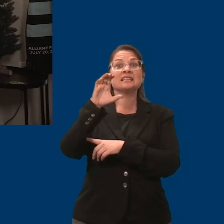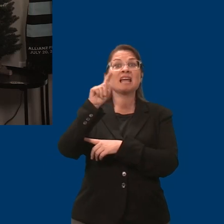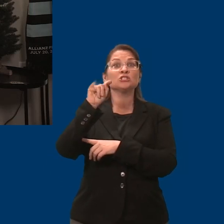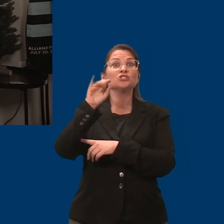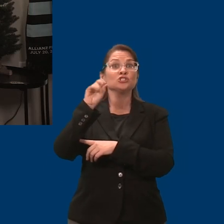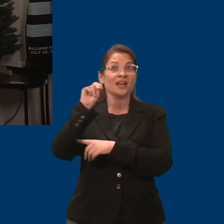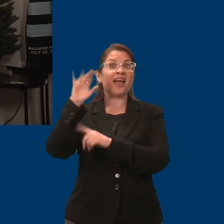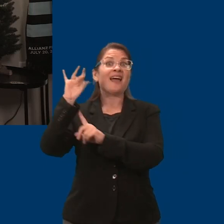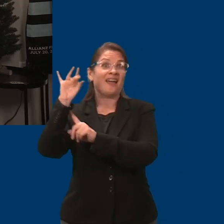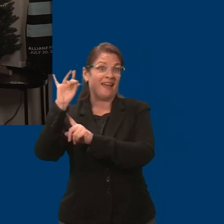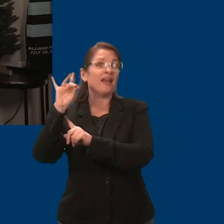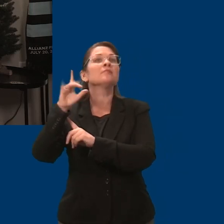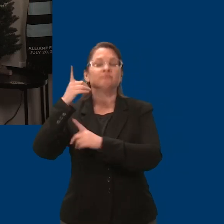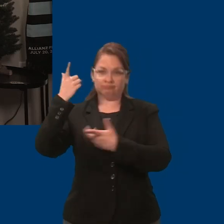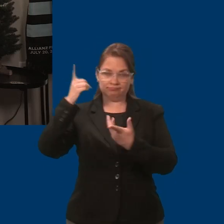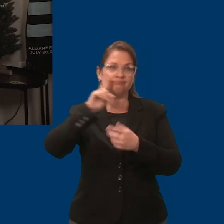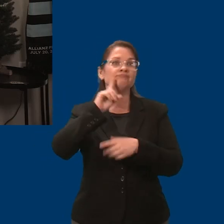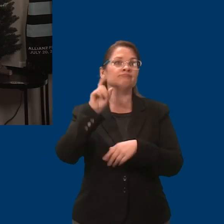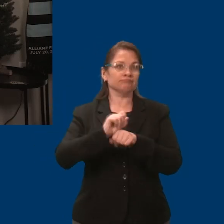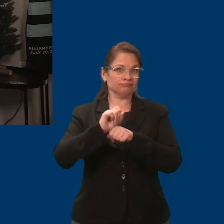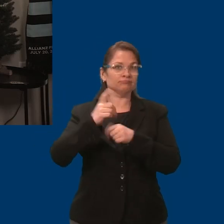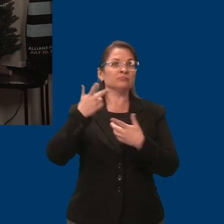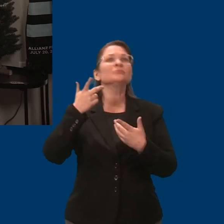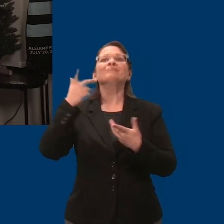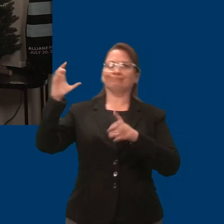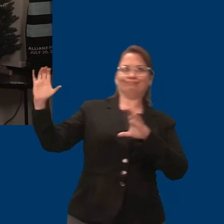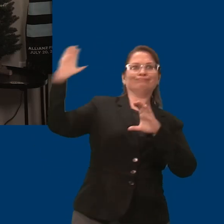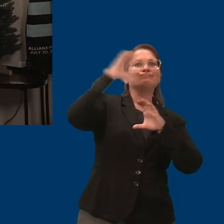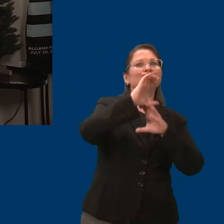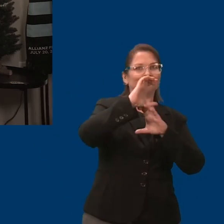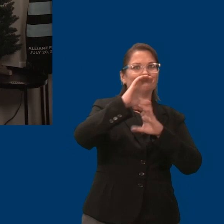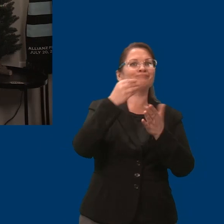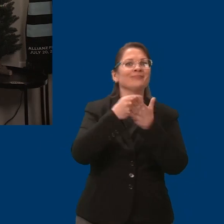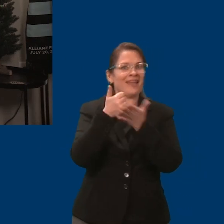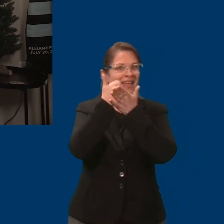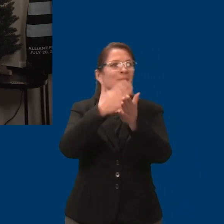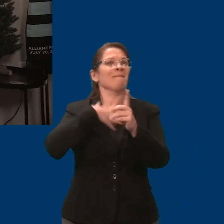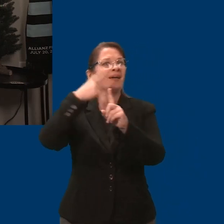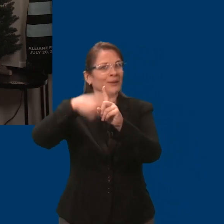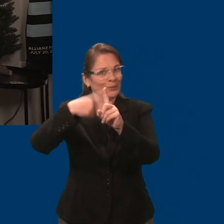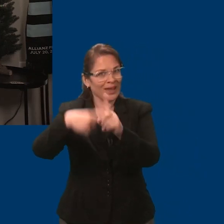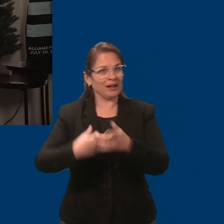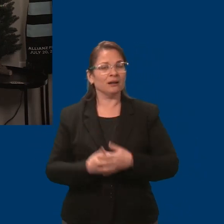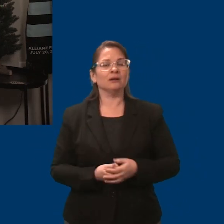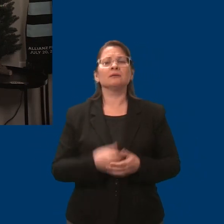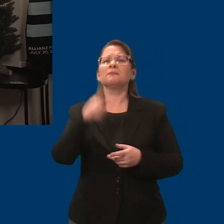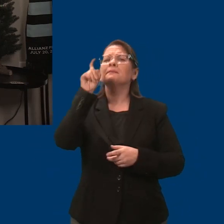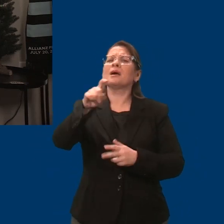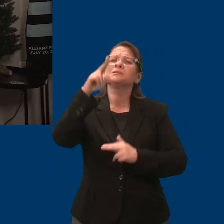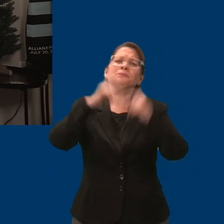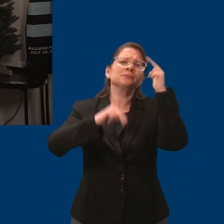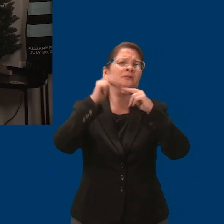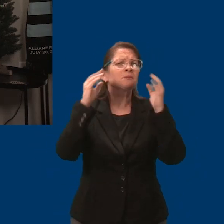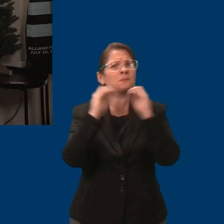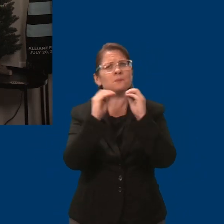more affordable and accessible housing. I'm living in my community. I've reconnected with old friends.